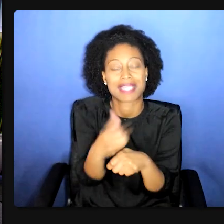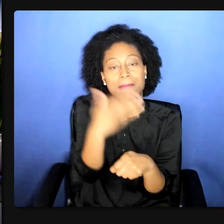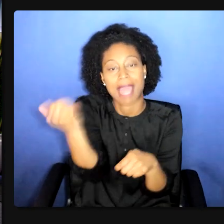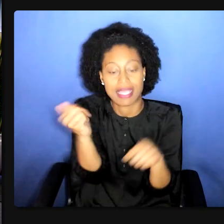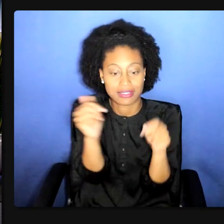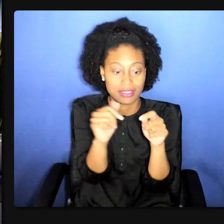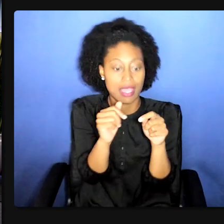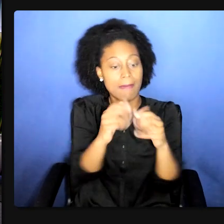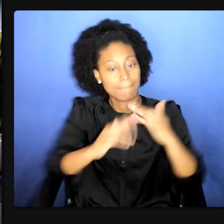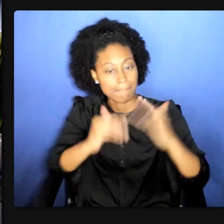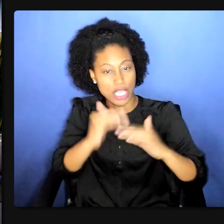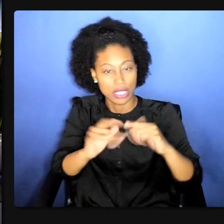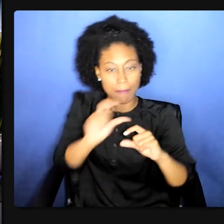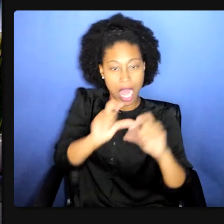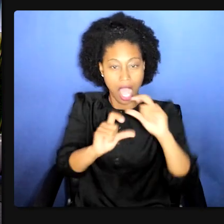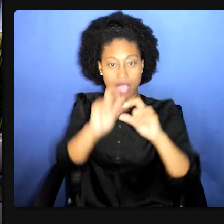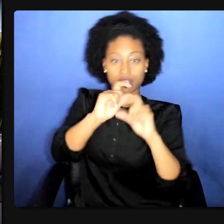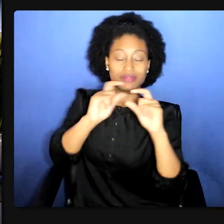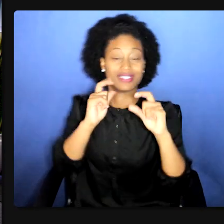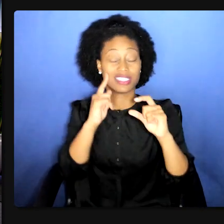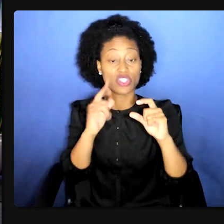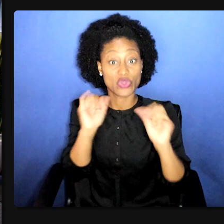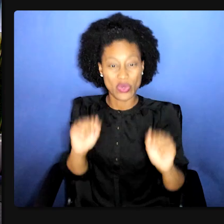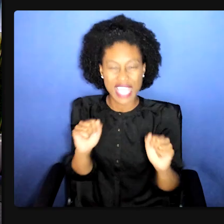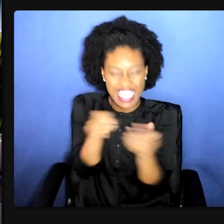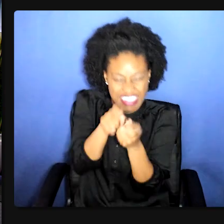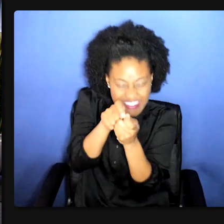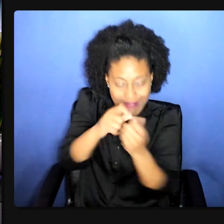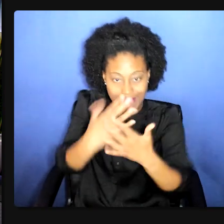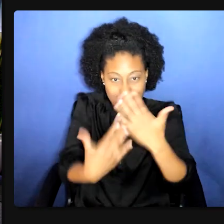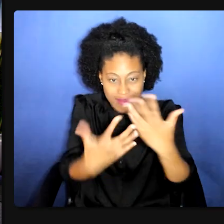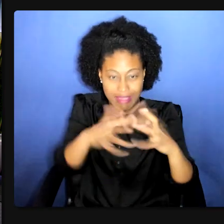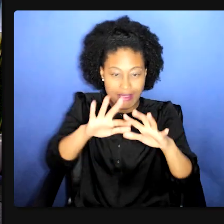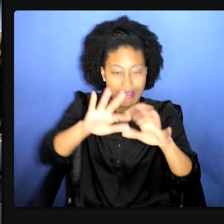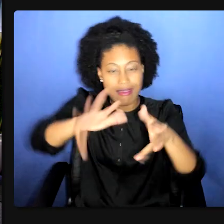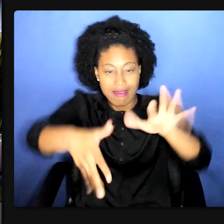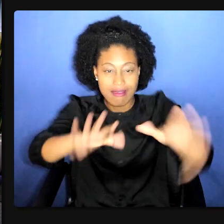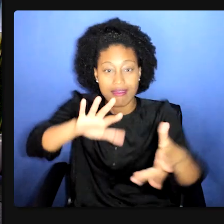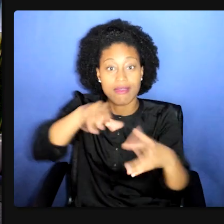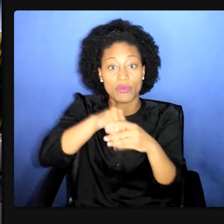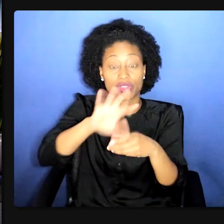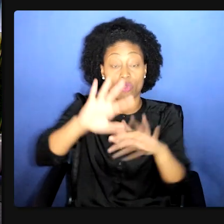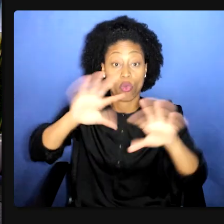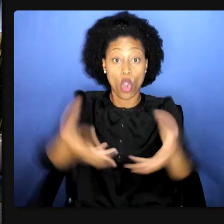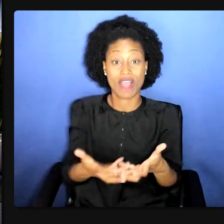that your apps can use these awesome detailed hand interactions um and so that covers everything from